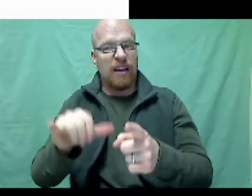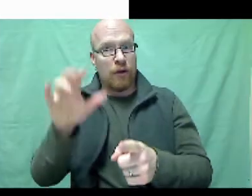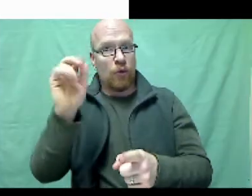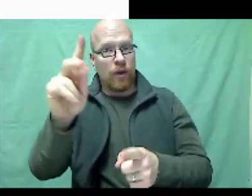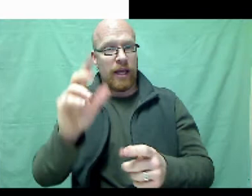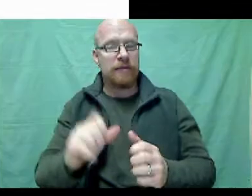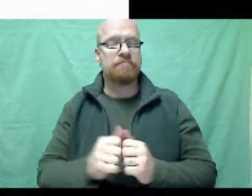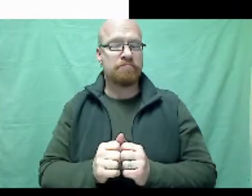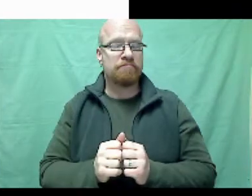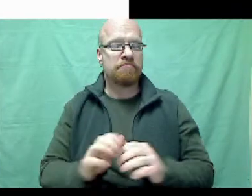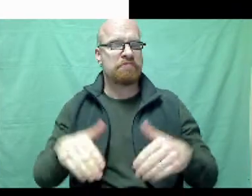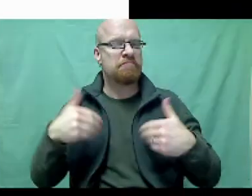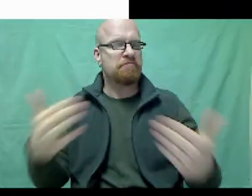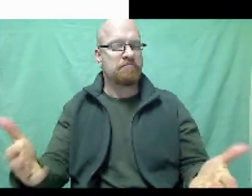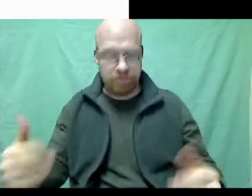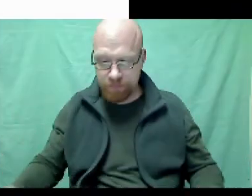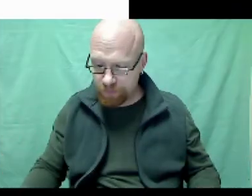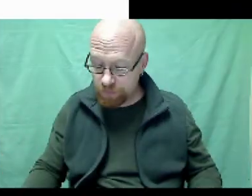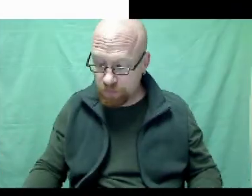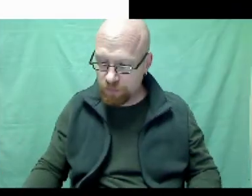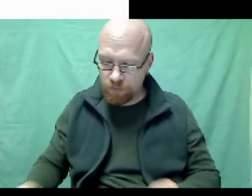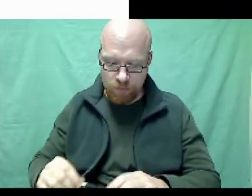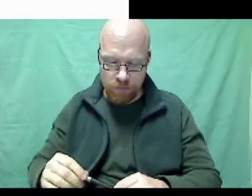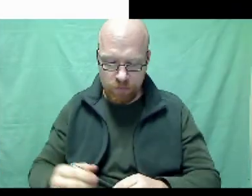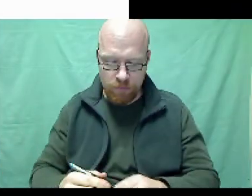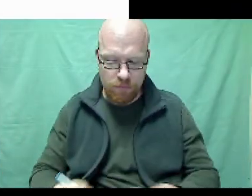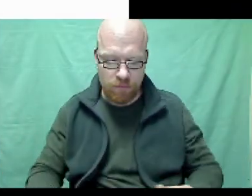Like we have negative 3 times 10. Negative 30. Let's move on.